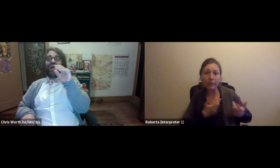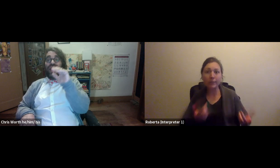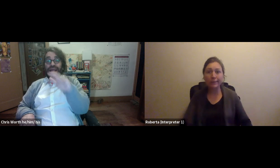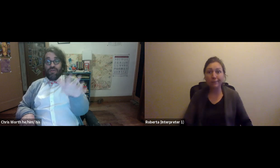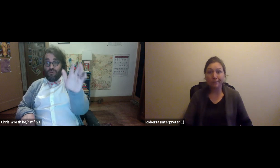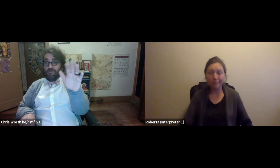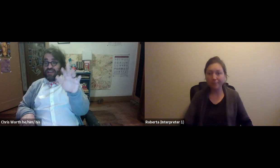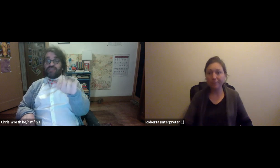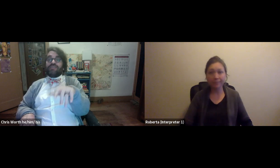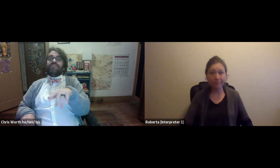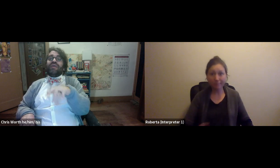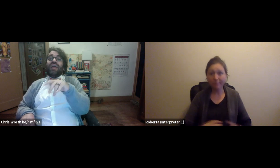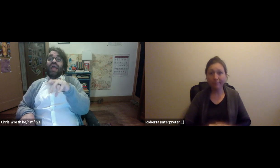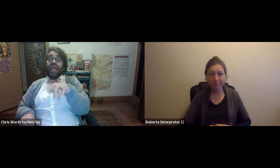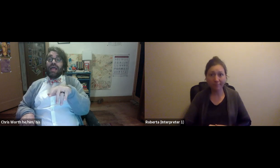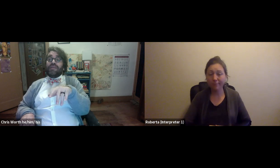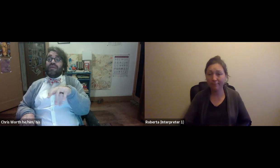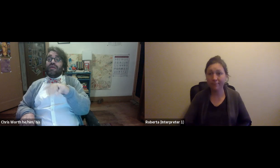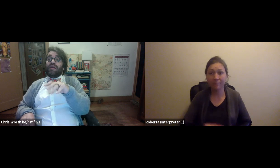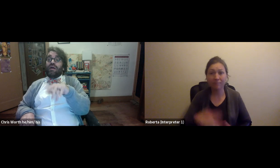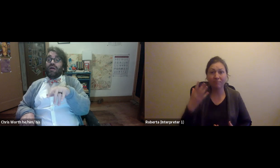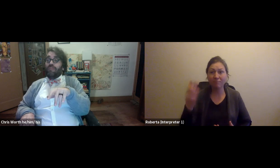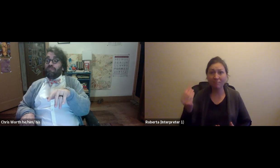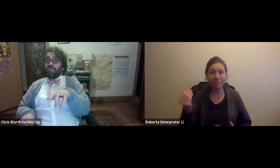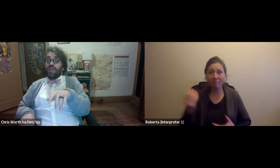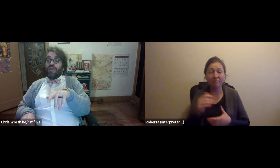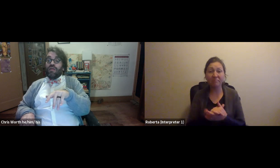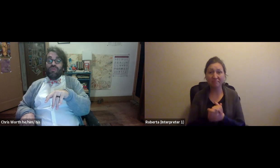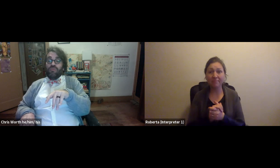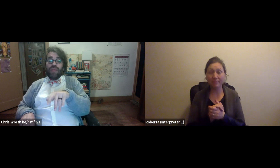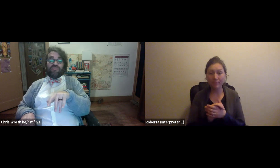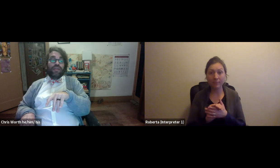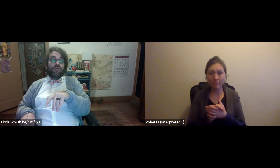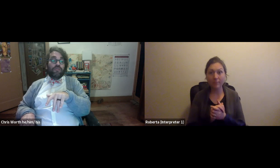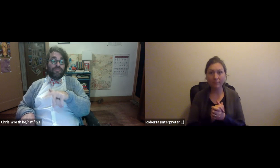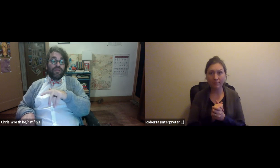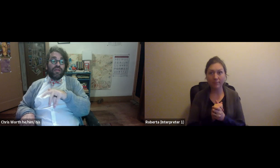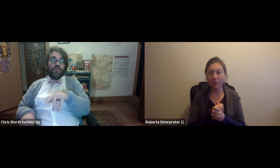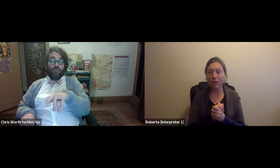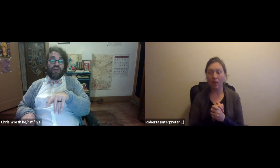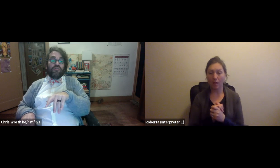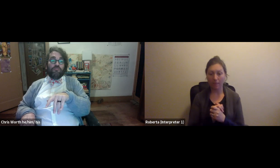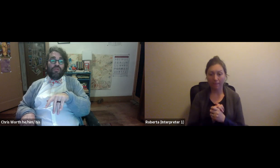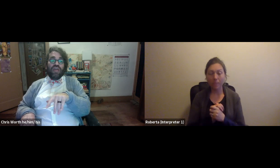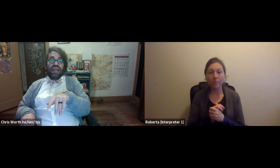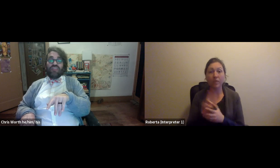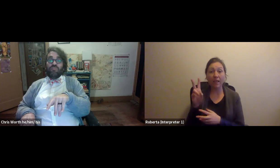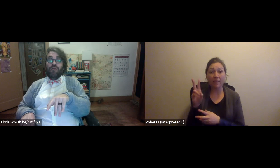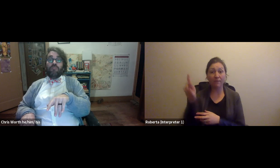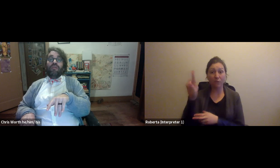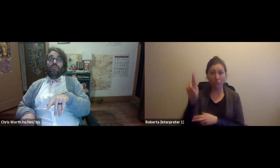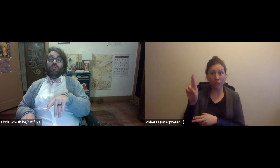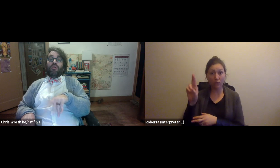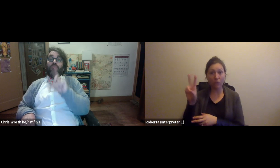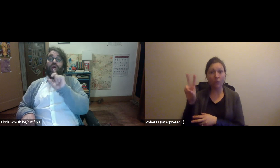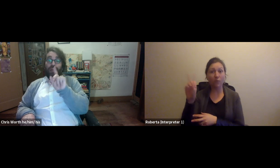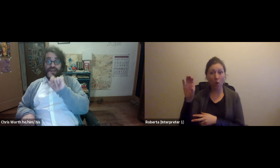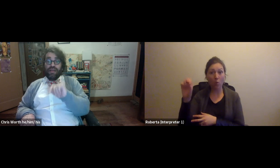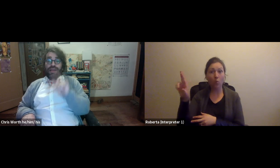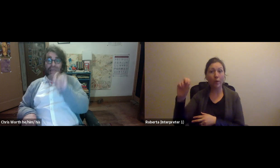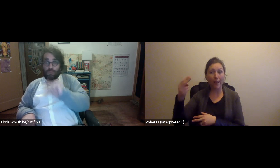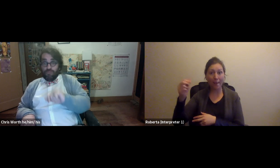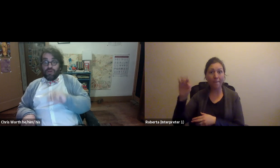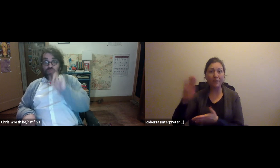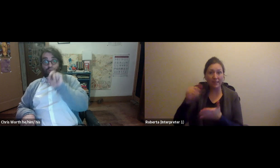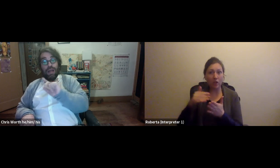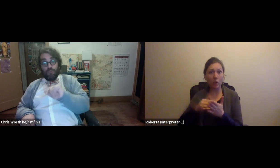I had girlfriends and the rehab center was a real experimental moment. Now do I wish